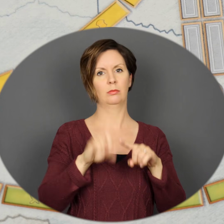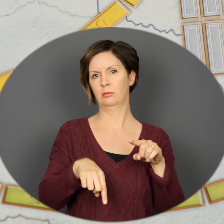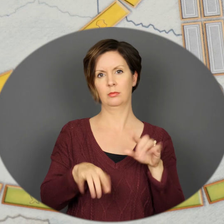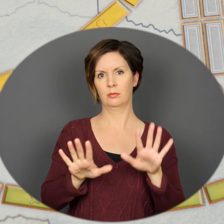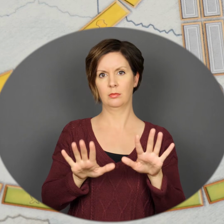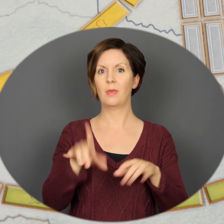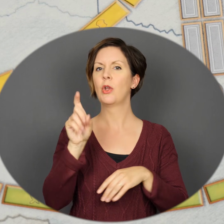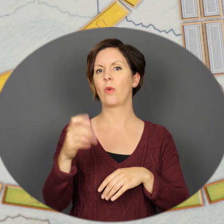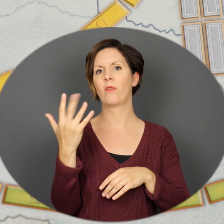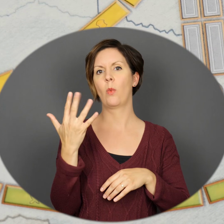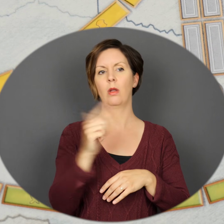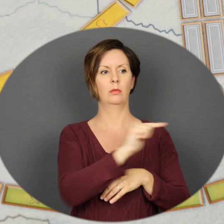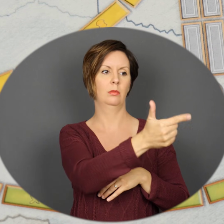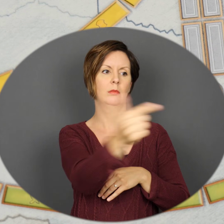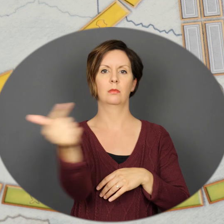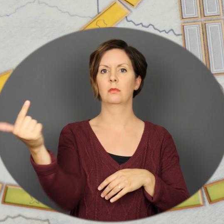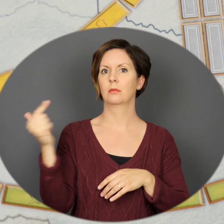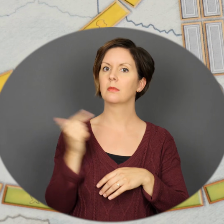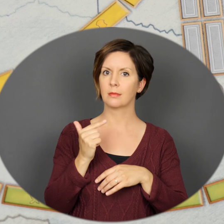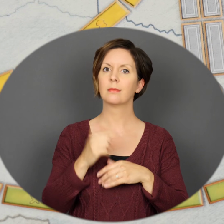I'd have to wait until my turn came around again, later.